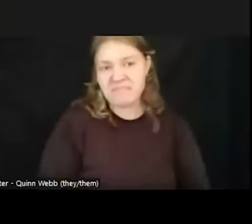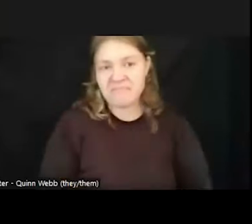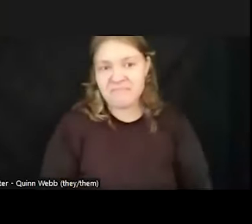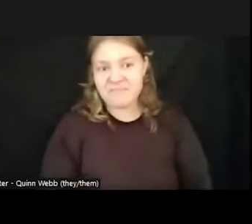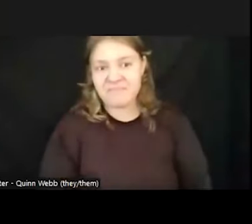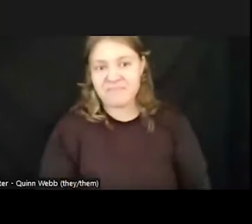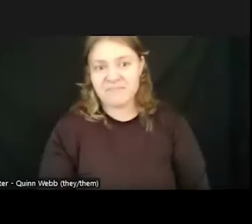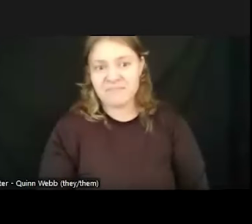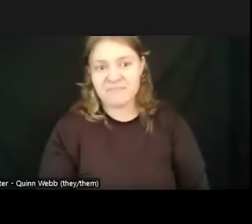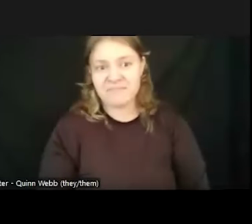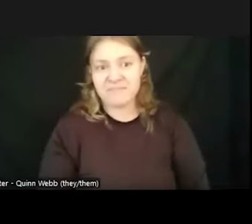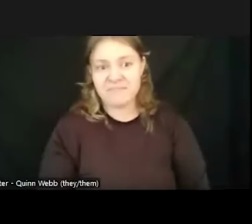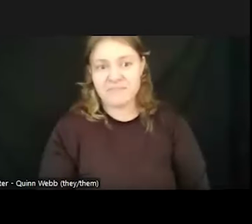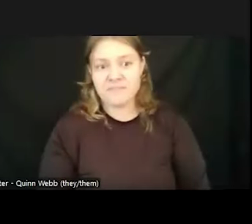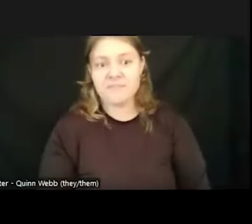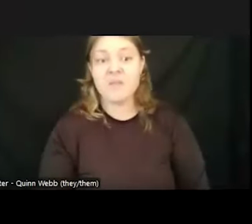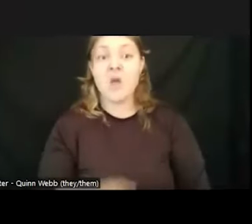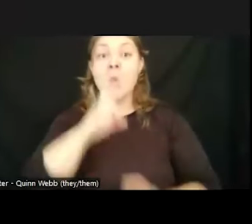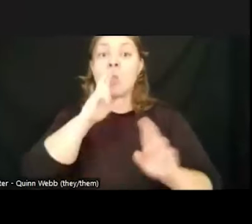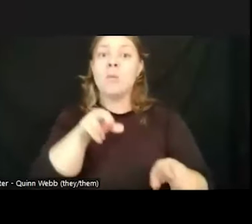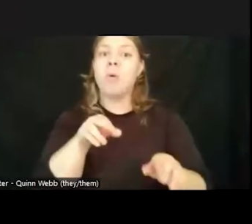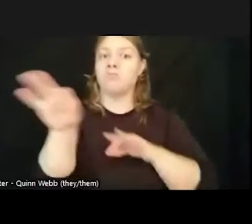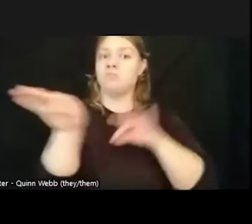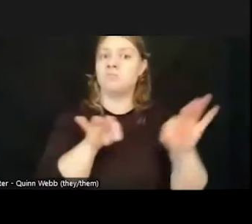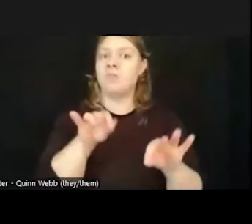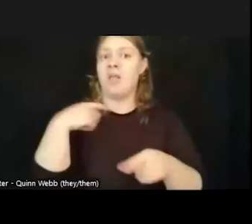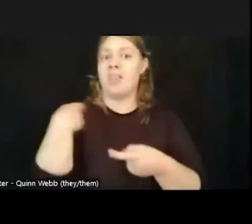the report outlines how Latino's needs have been ignored due to a lack of bilingual Healthcare work